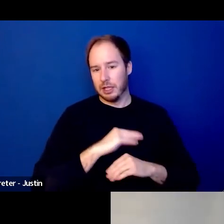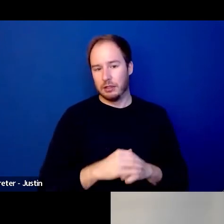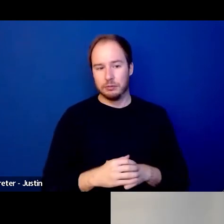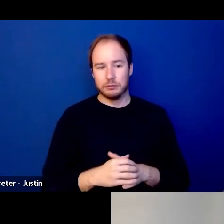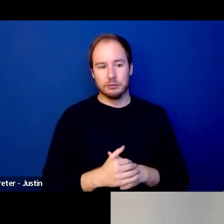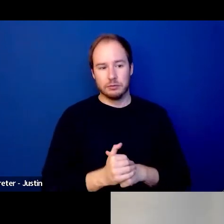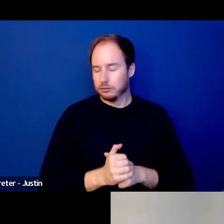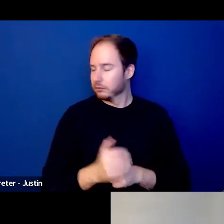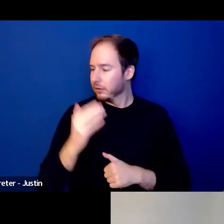Thank you so much, Shelby.